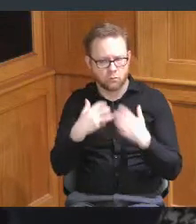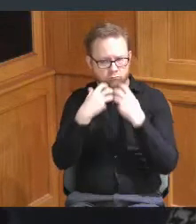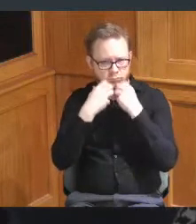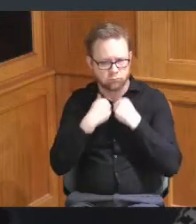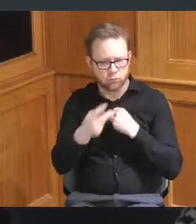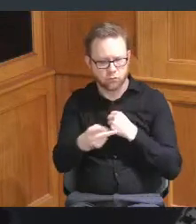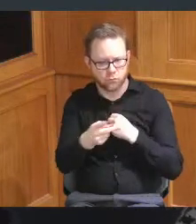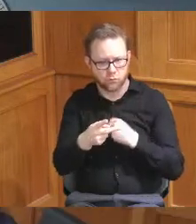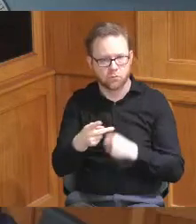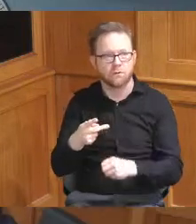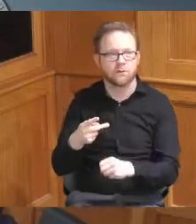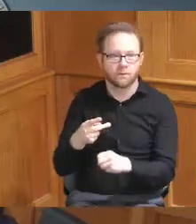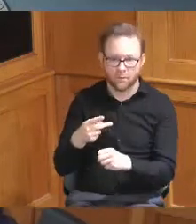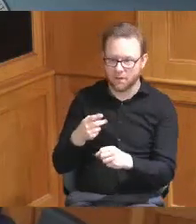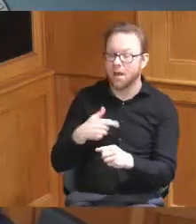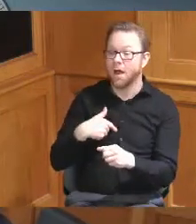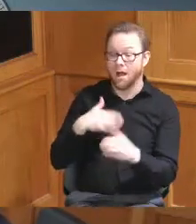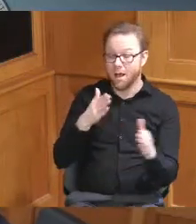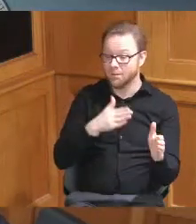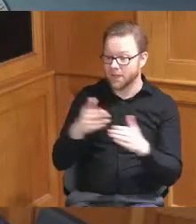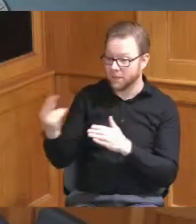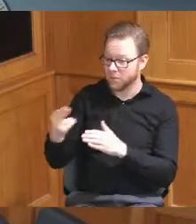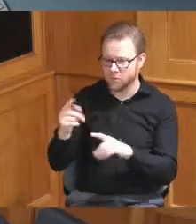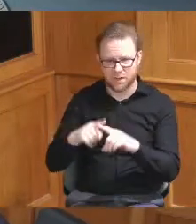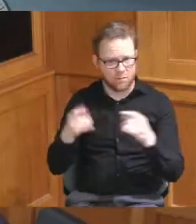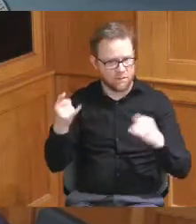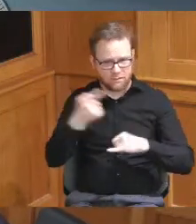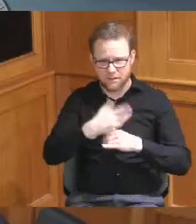was going to do it Thursday but we can do it today yeah let's take a moment of silence